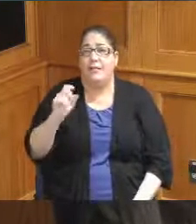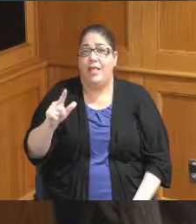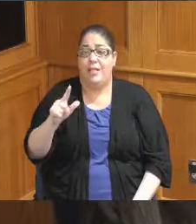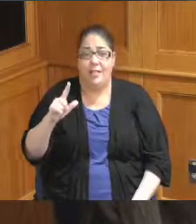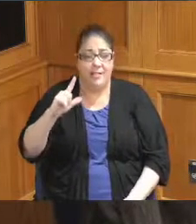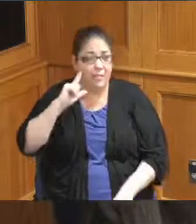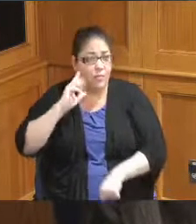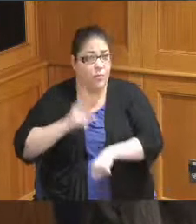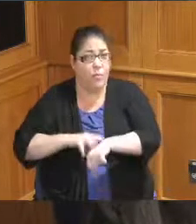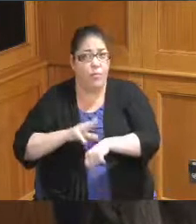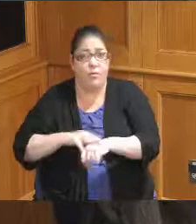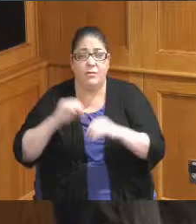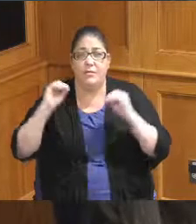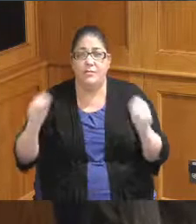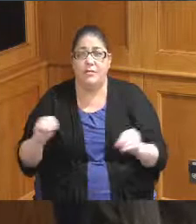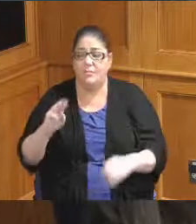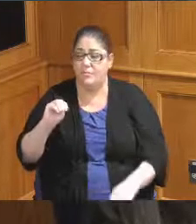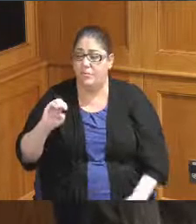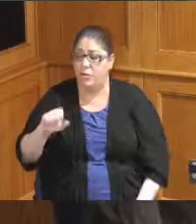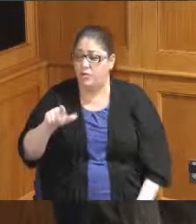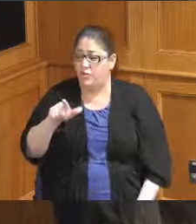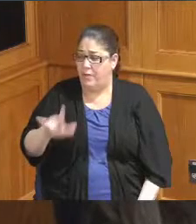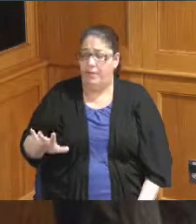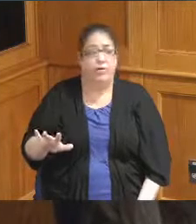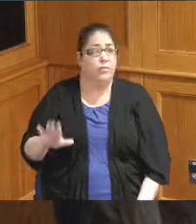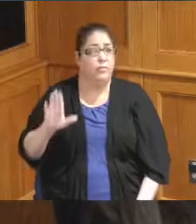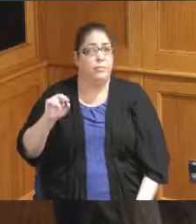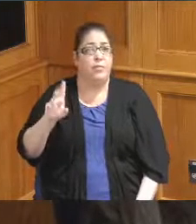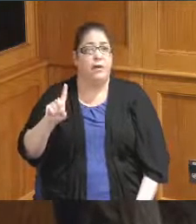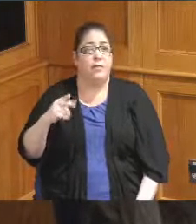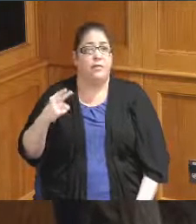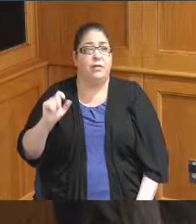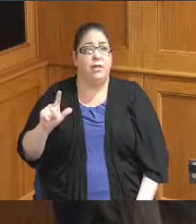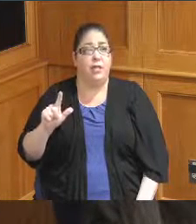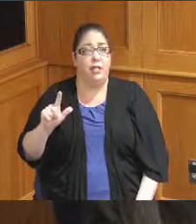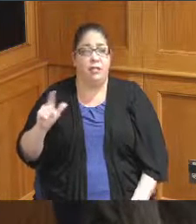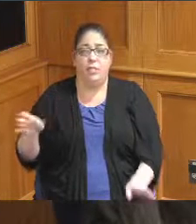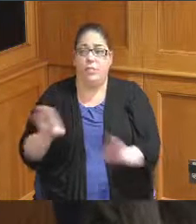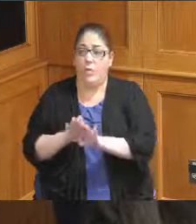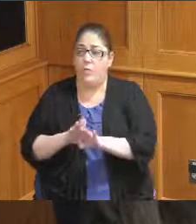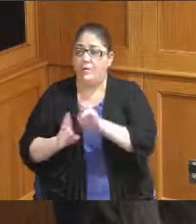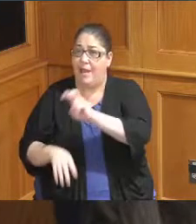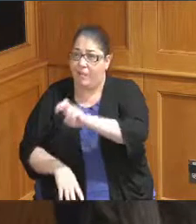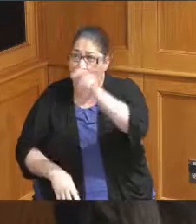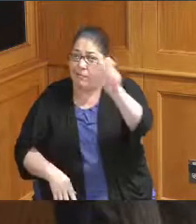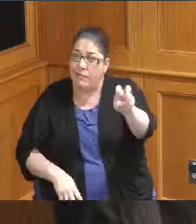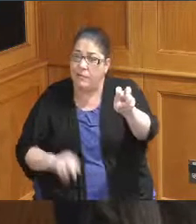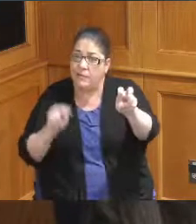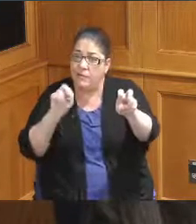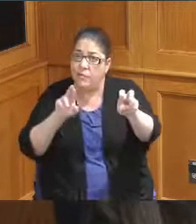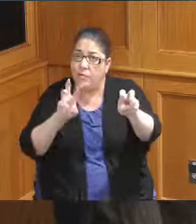closing I believe March 23rd where are they going to go now they got to get to Norwood so there's a